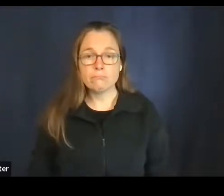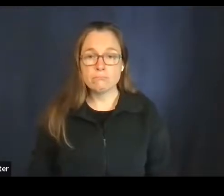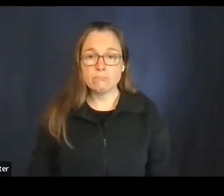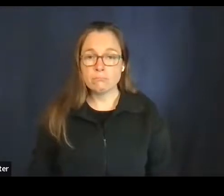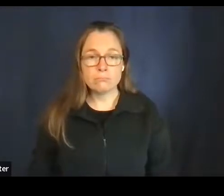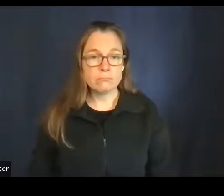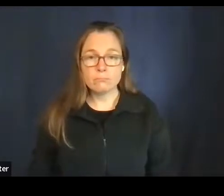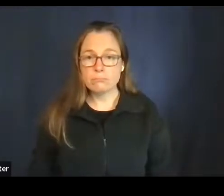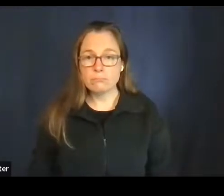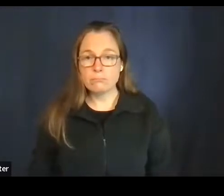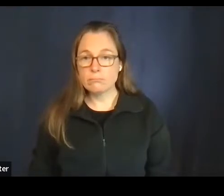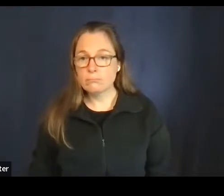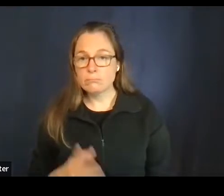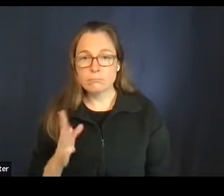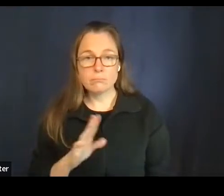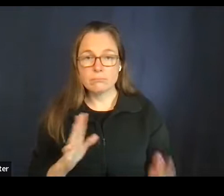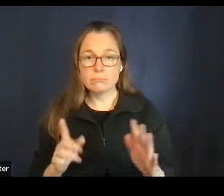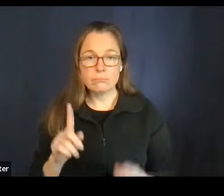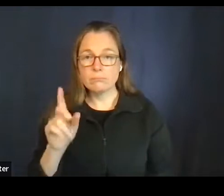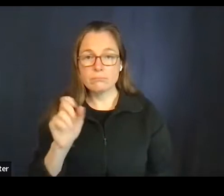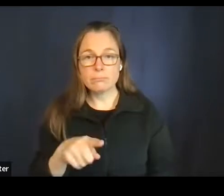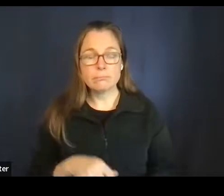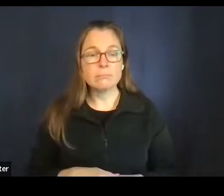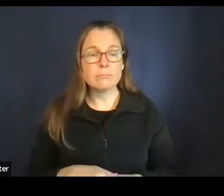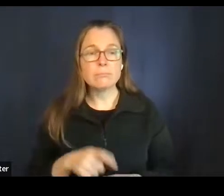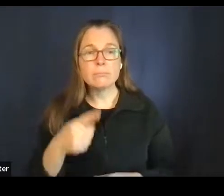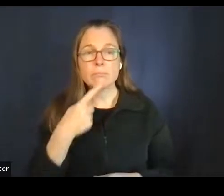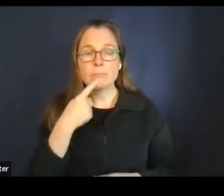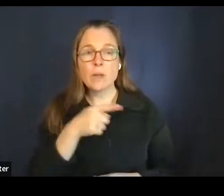Can I ask a follow up question -- they need these districts need to be contiguous.